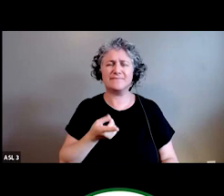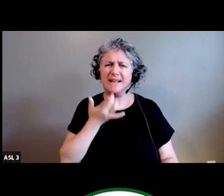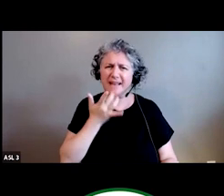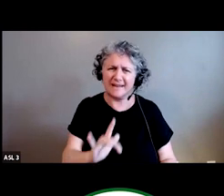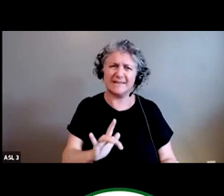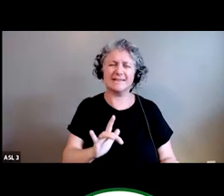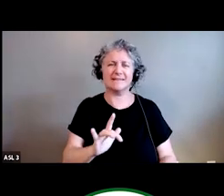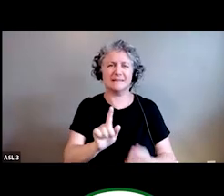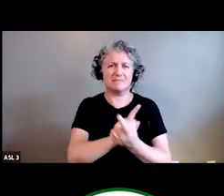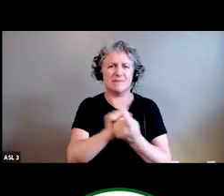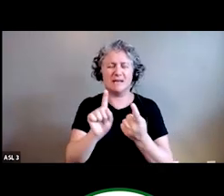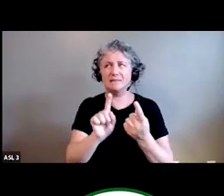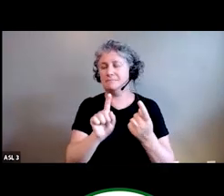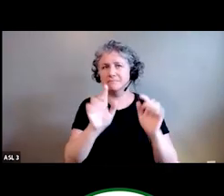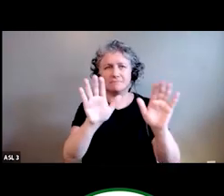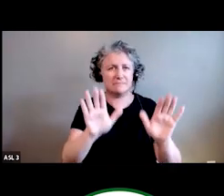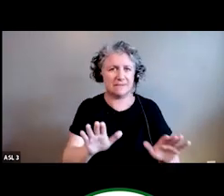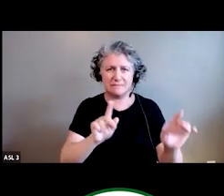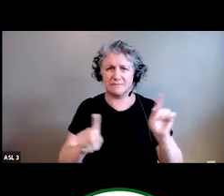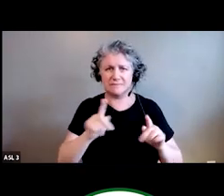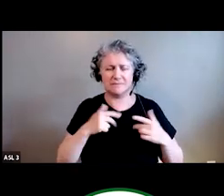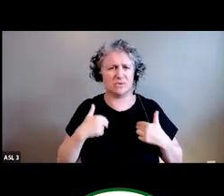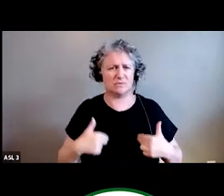beings. As the pictures on this slide show.